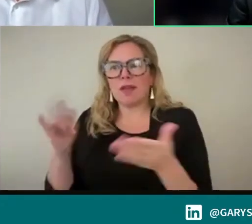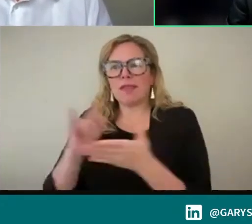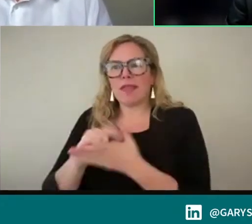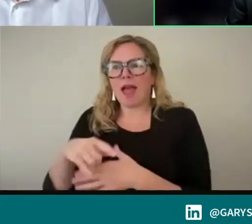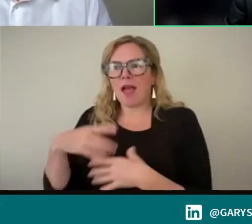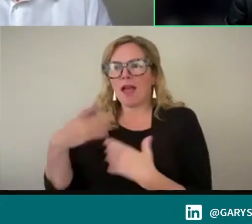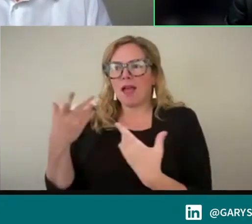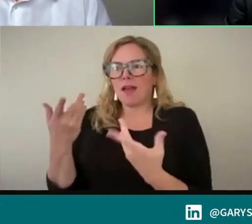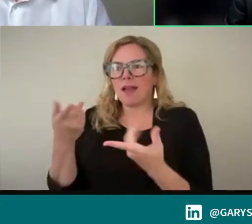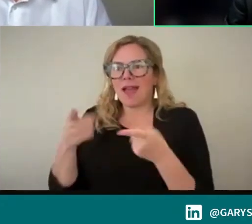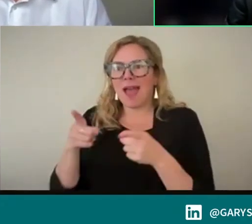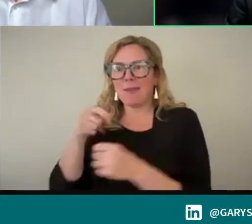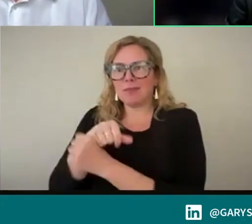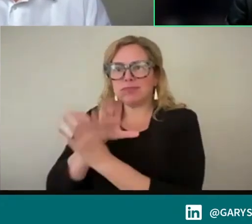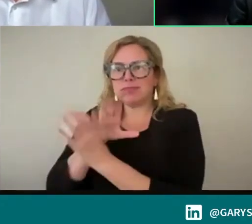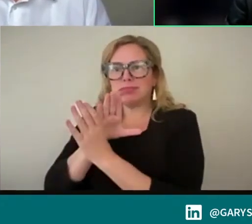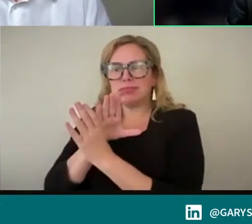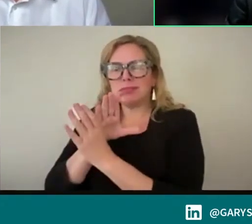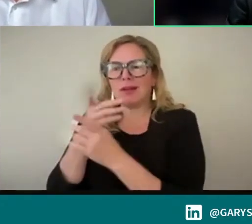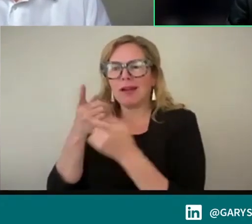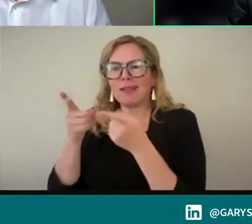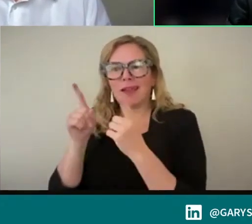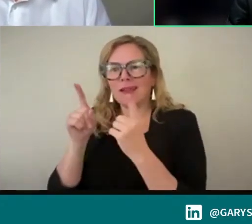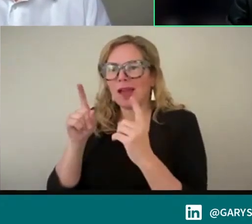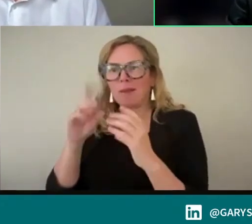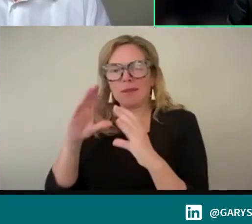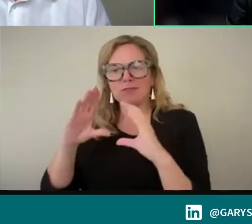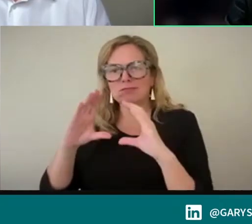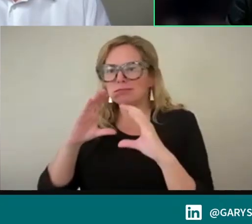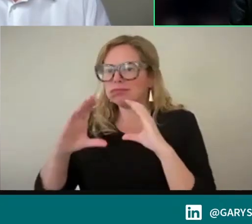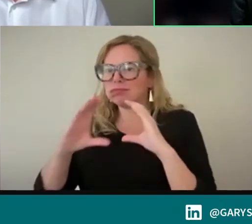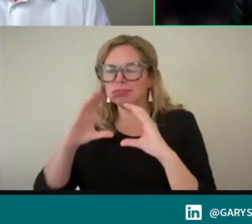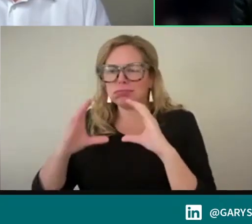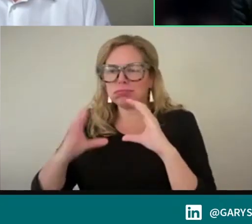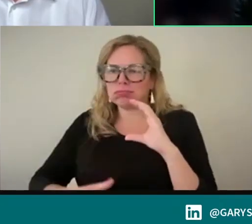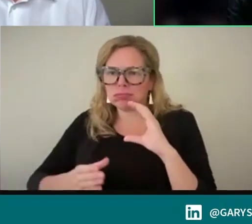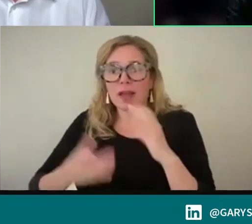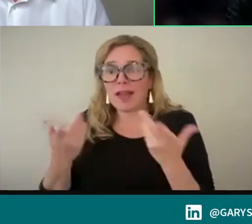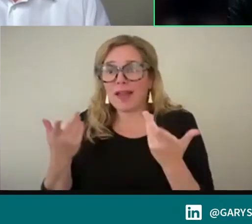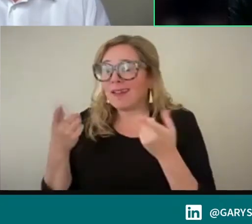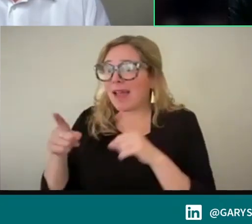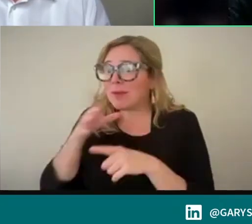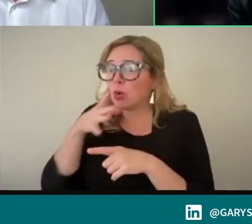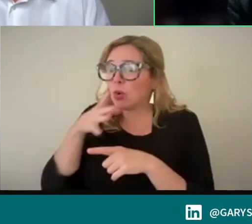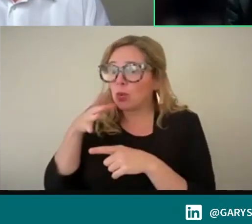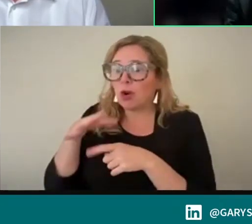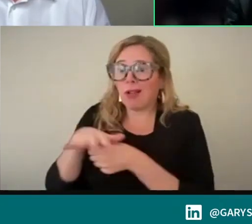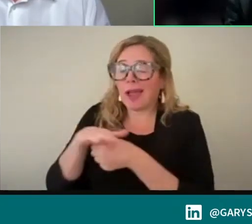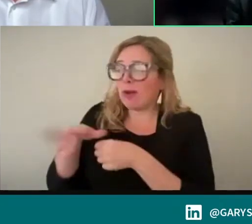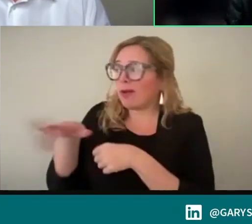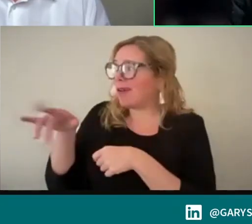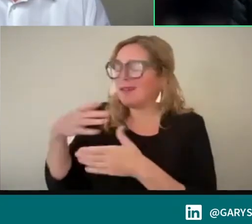When it breaks in a rural area, and that could be anywhere from actually the Internet to whatever